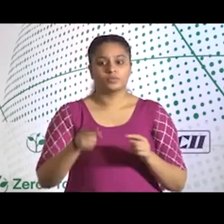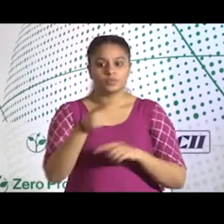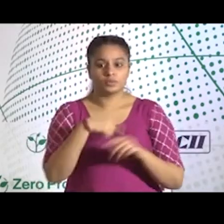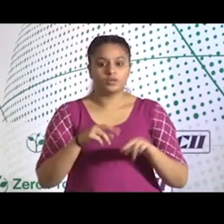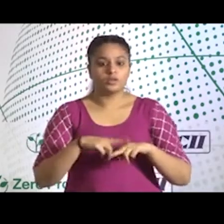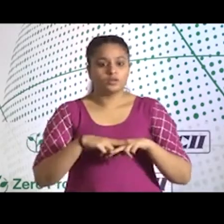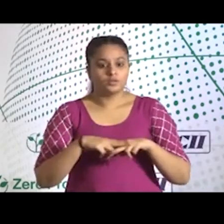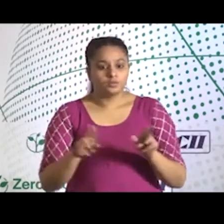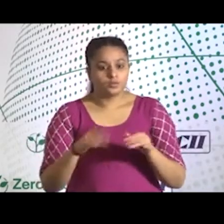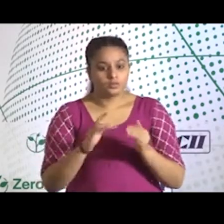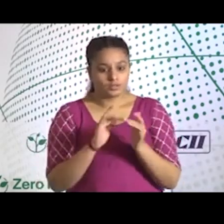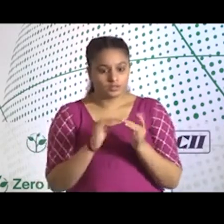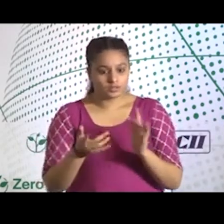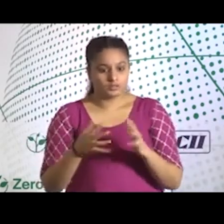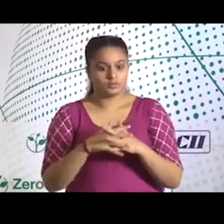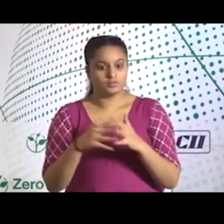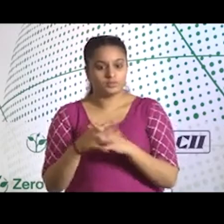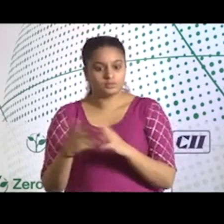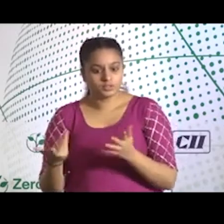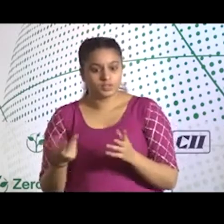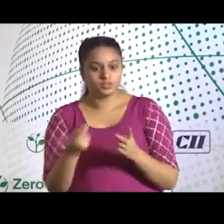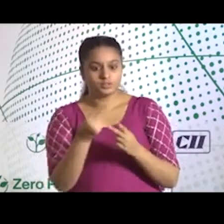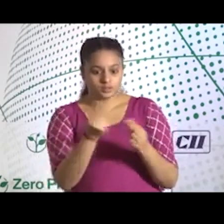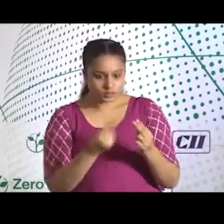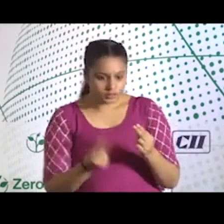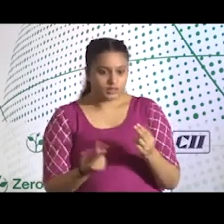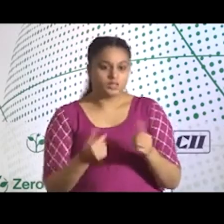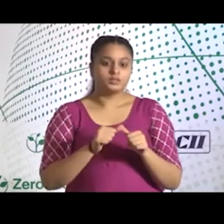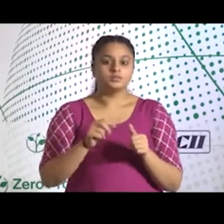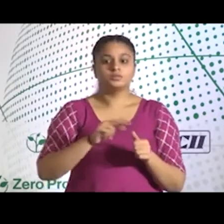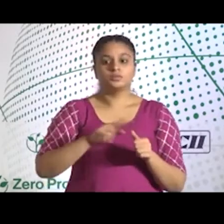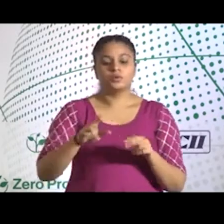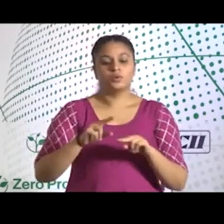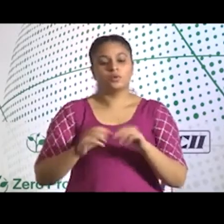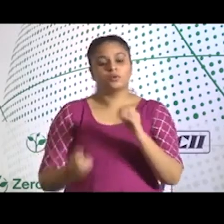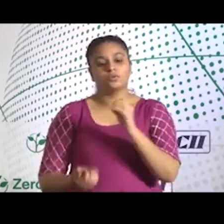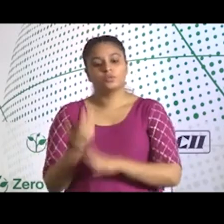to cater to these designs until and unless organizations of this size and scale